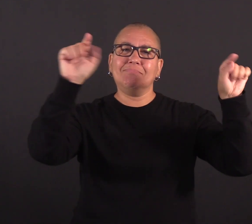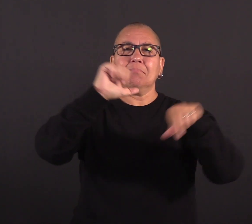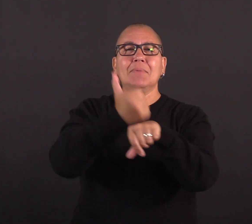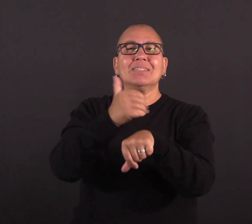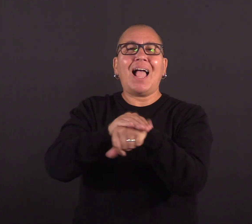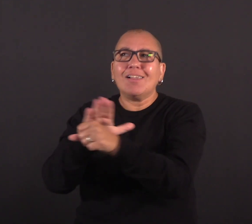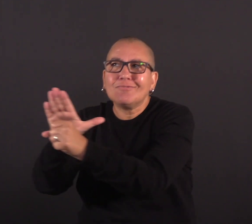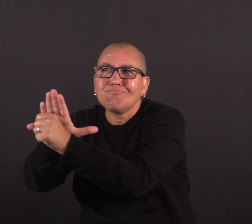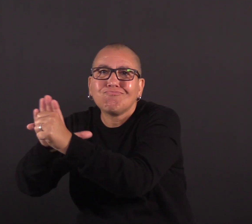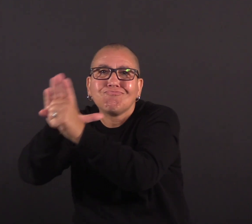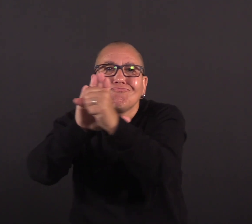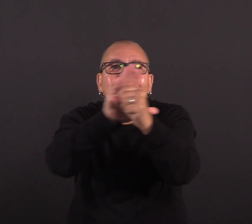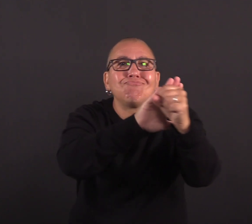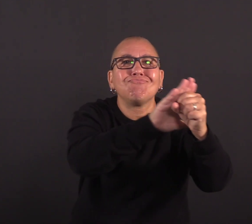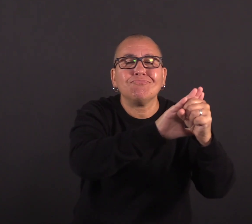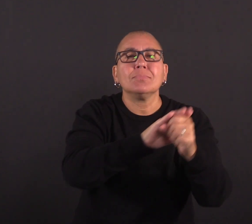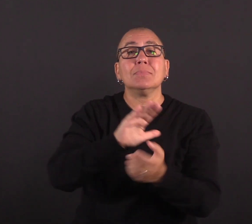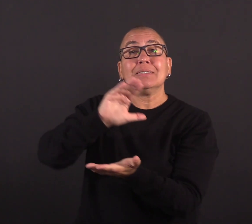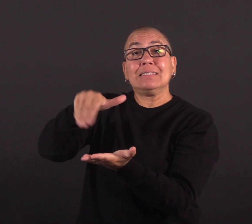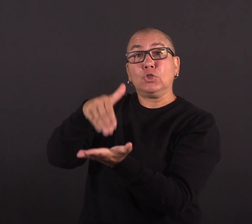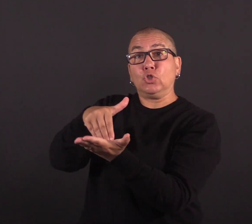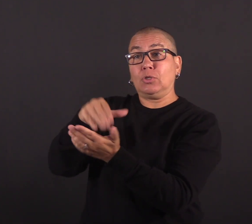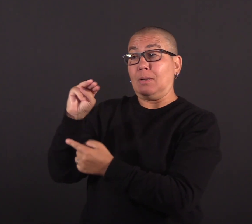The amount of the administration fee differs from state to state,